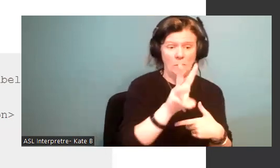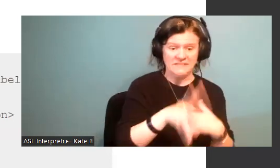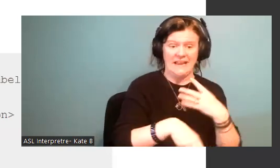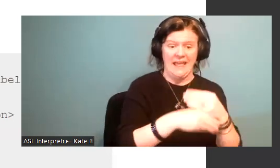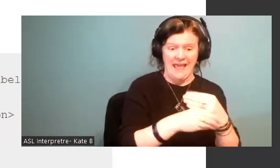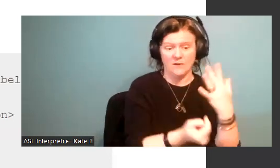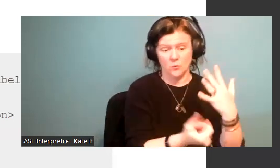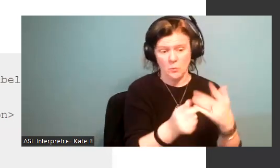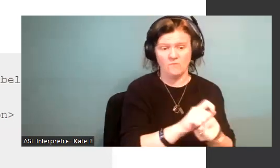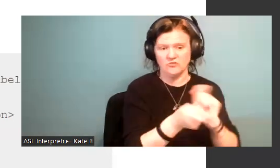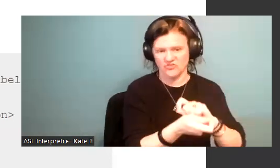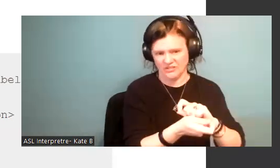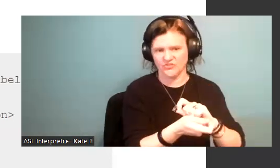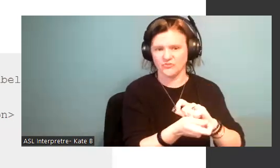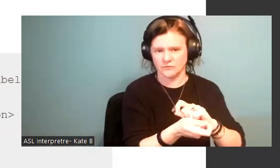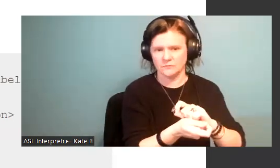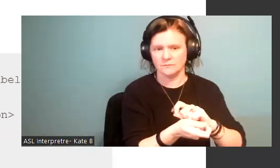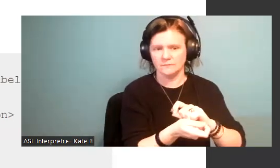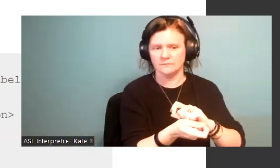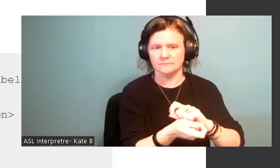going to be all content any time. And the third